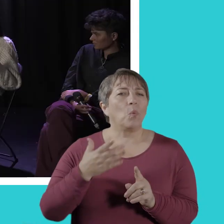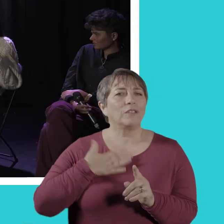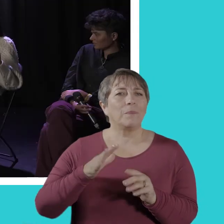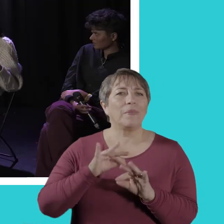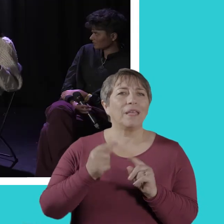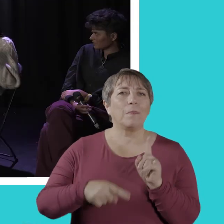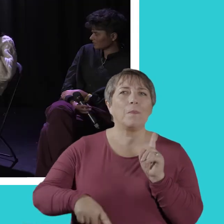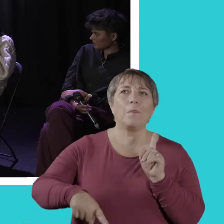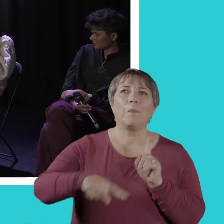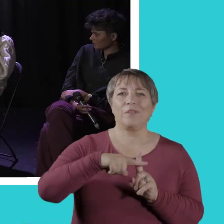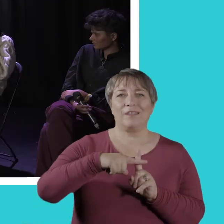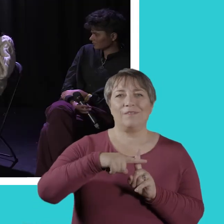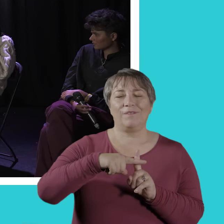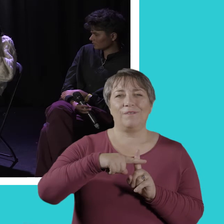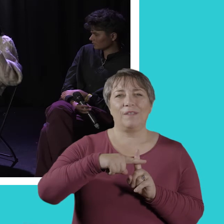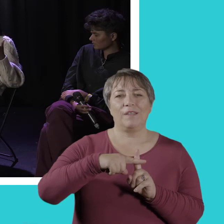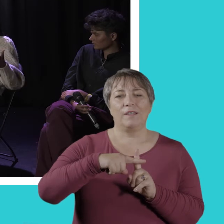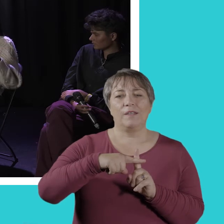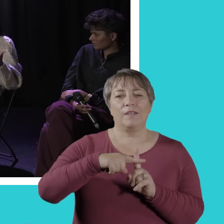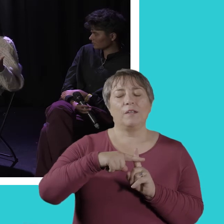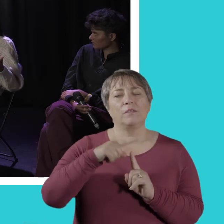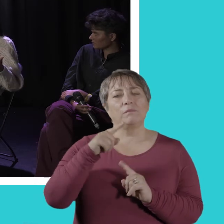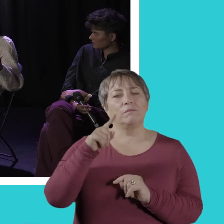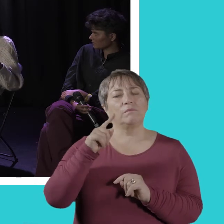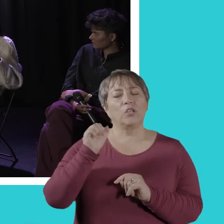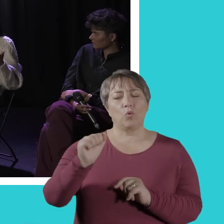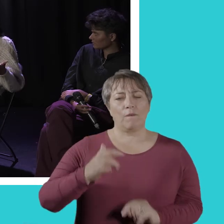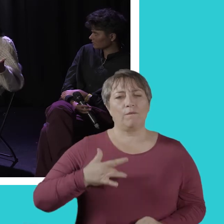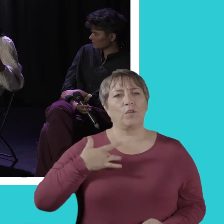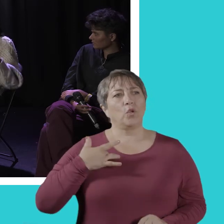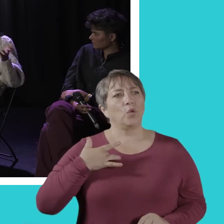note and think about you know what who are in your view I'd love to get some examples so that